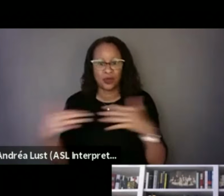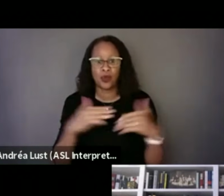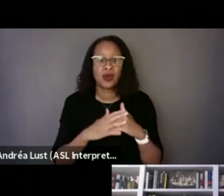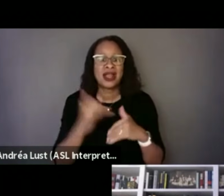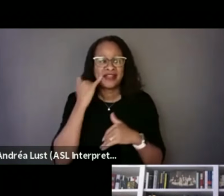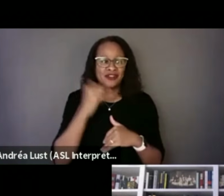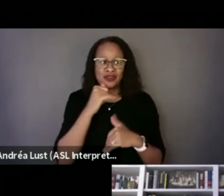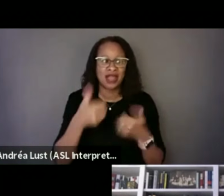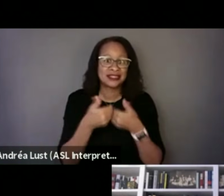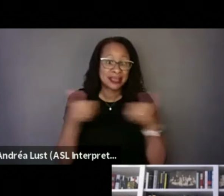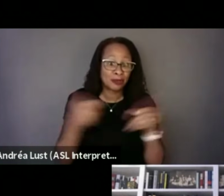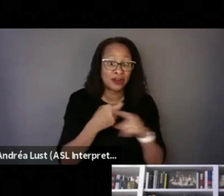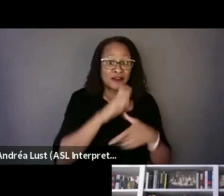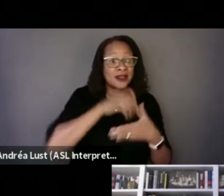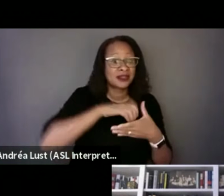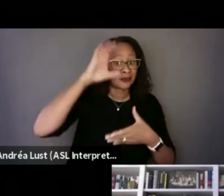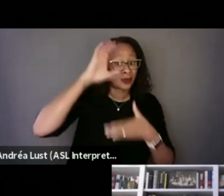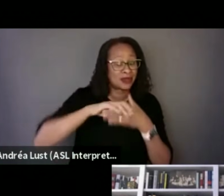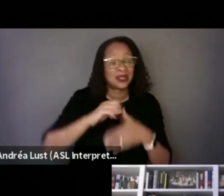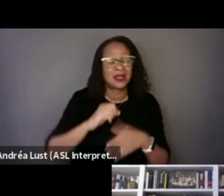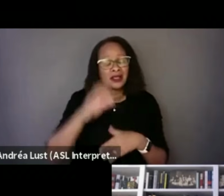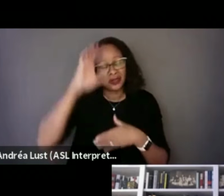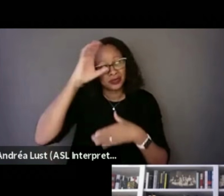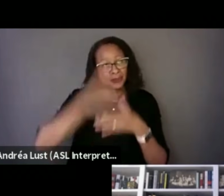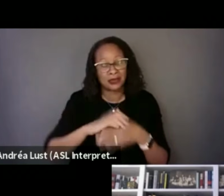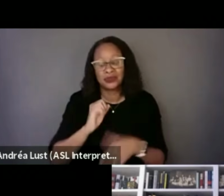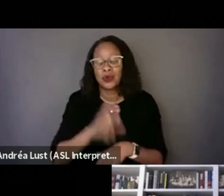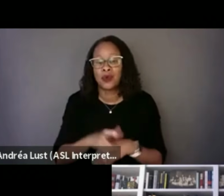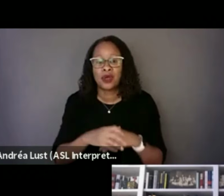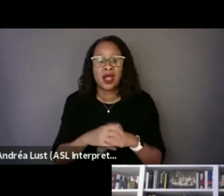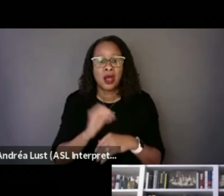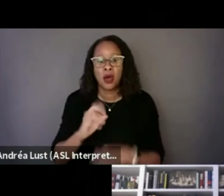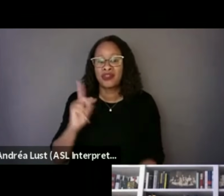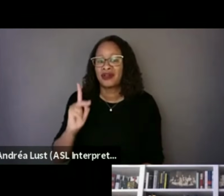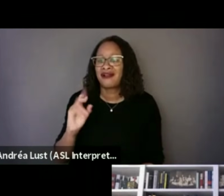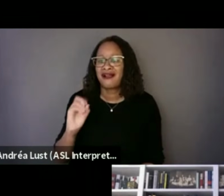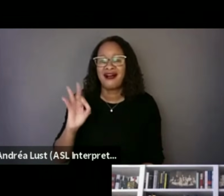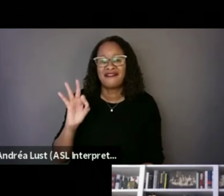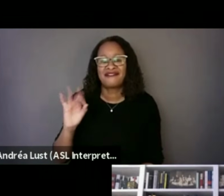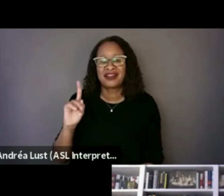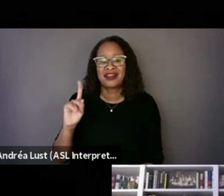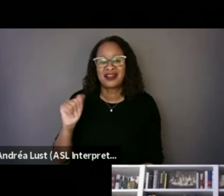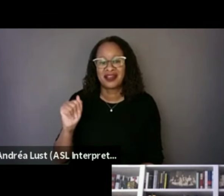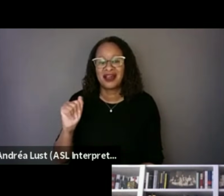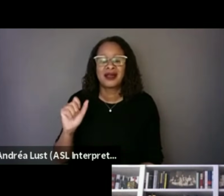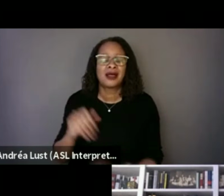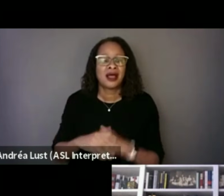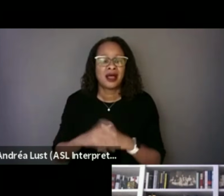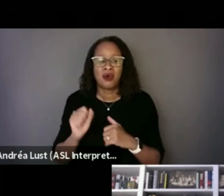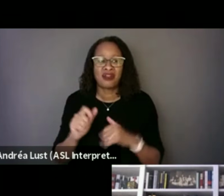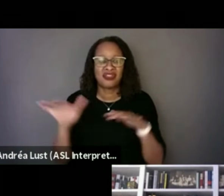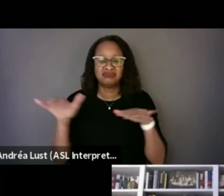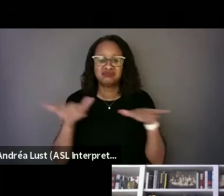Just the absolute Kafkaesque horrible limbo of these bureaucracies that let like huge swaths